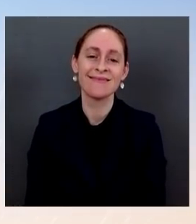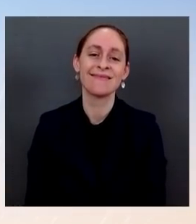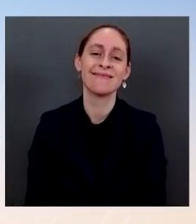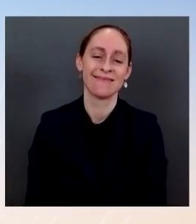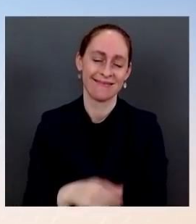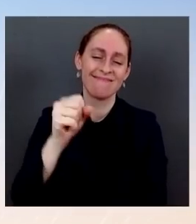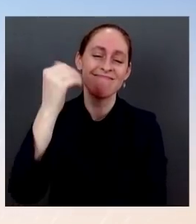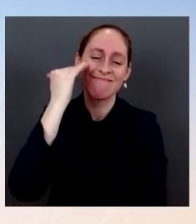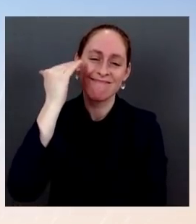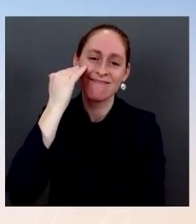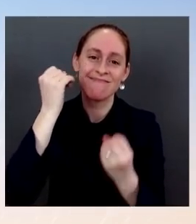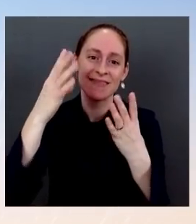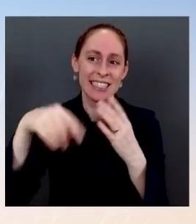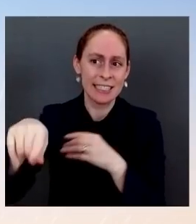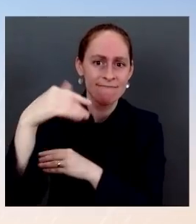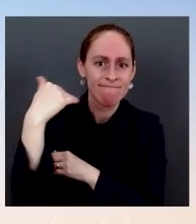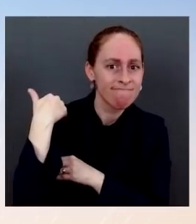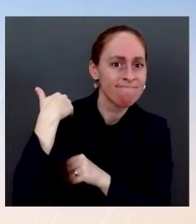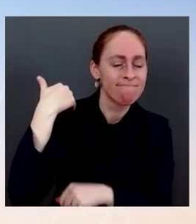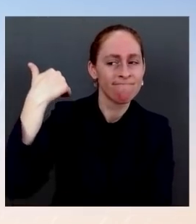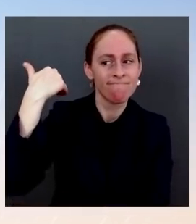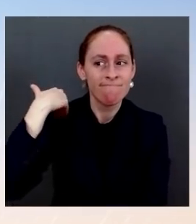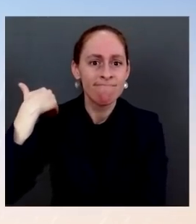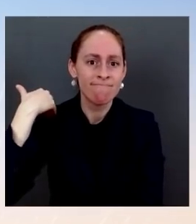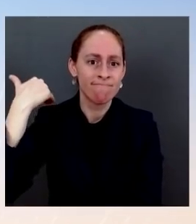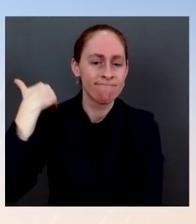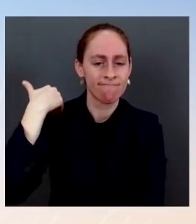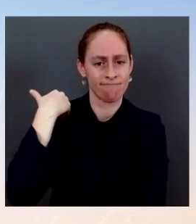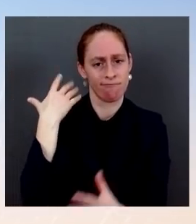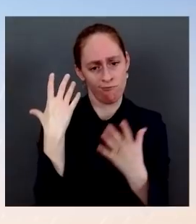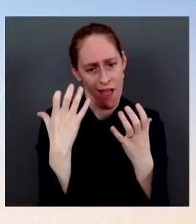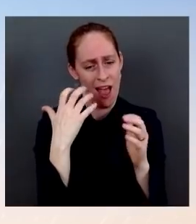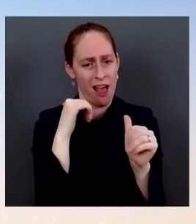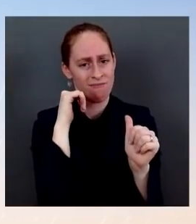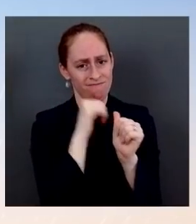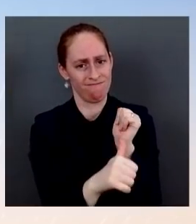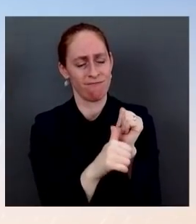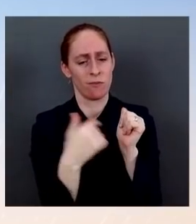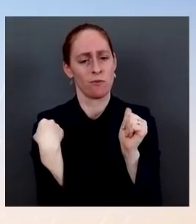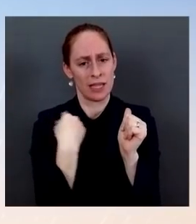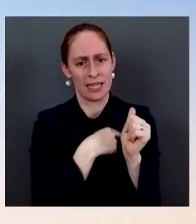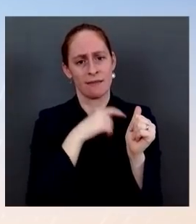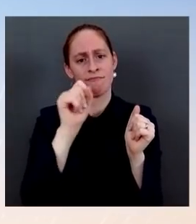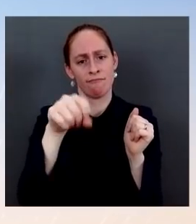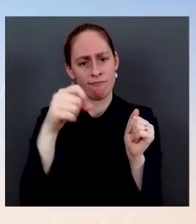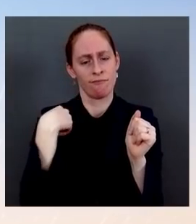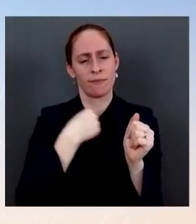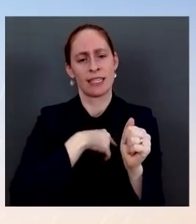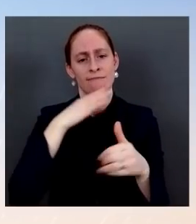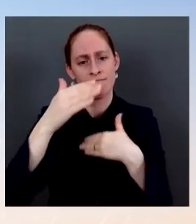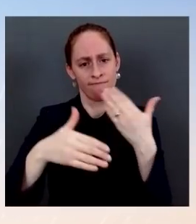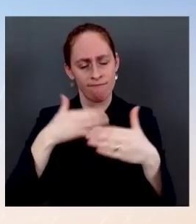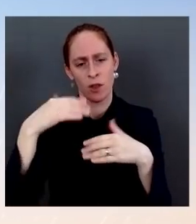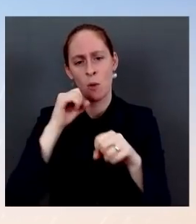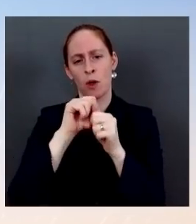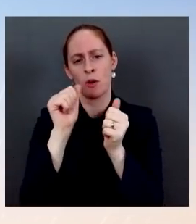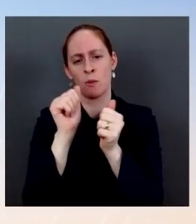but we'll be working in lockstep with Leader Schumer's office in moving it forward. The Press: And we're now seeing the second COVID-19 treatment pill approved by the government.